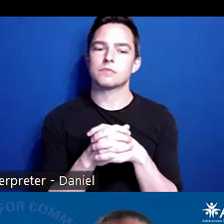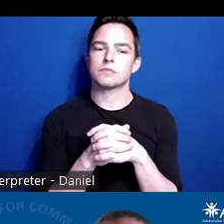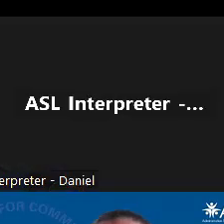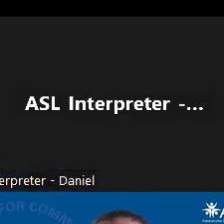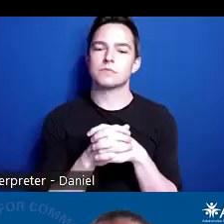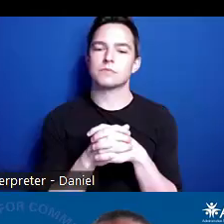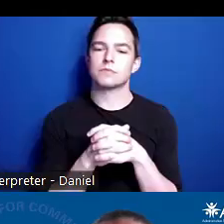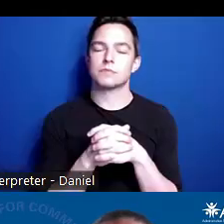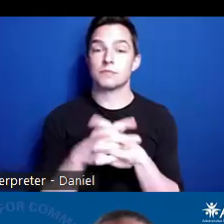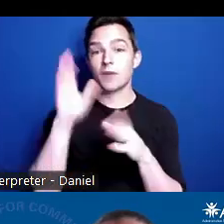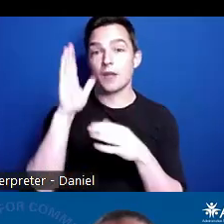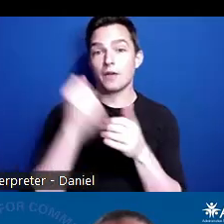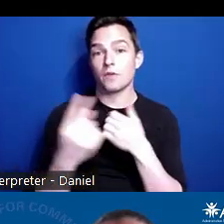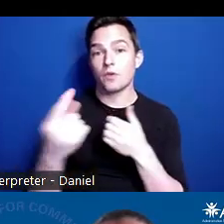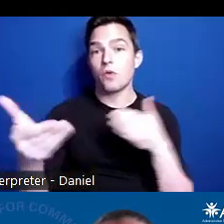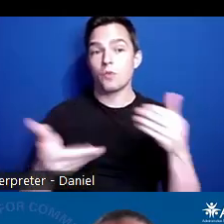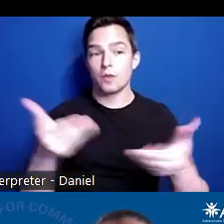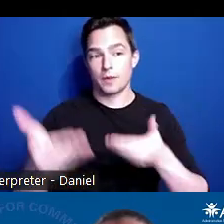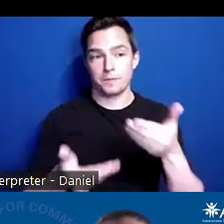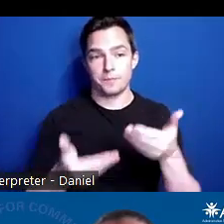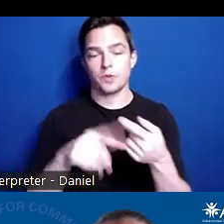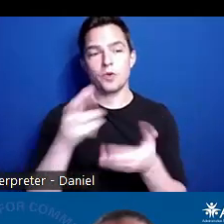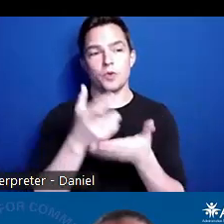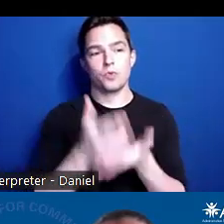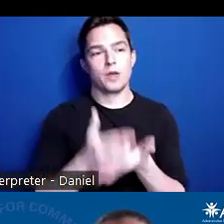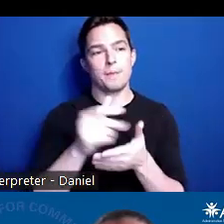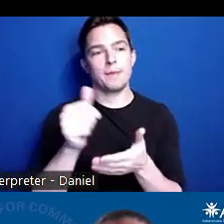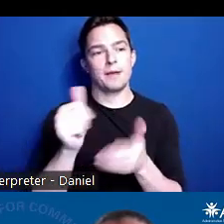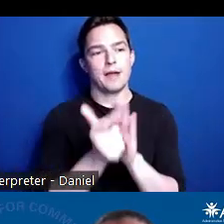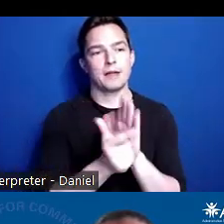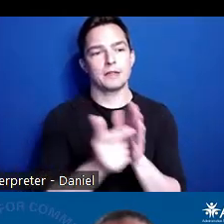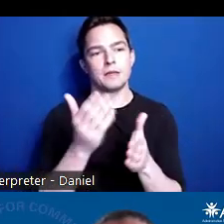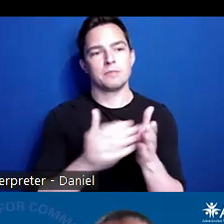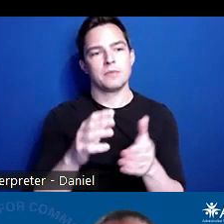(Bailey Reeves) Hello, everyone, and welcome to the Rehab Act at 50, Part 2, Our Future,